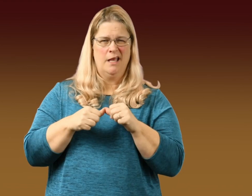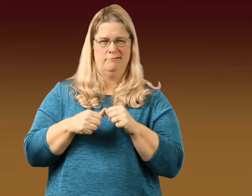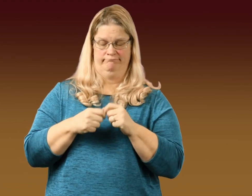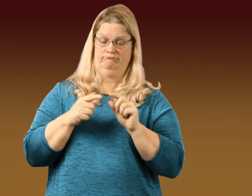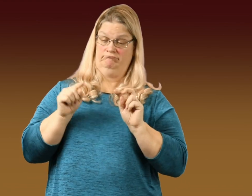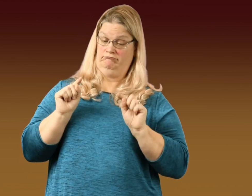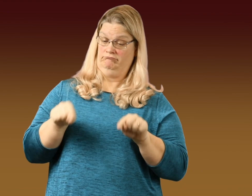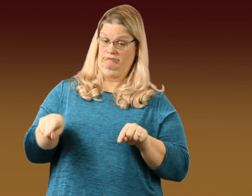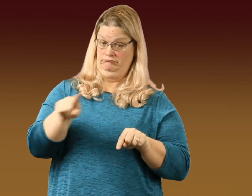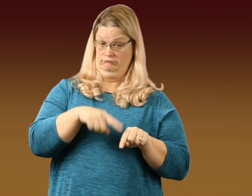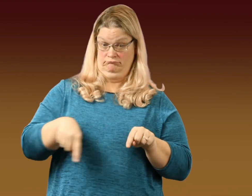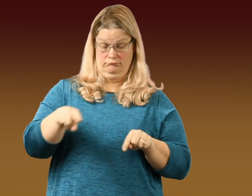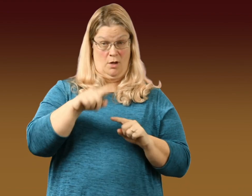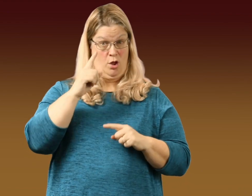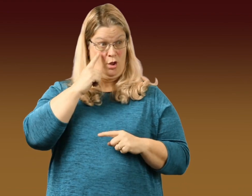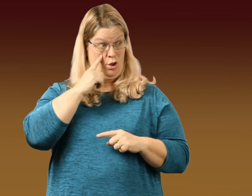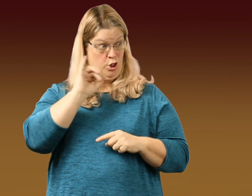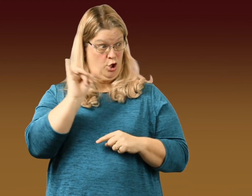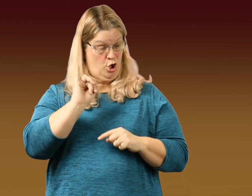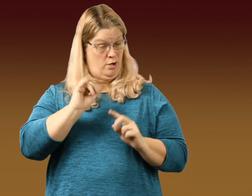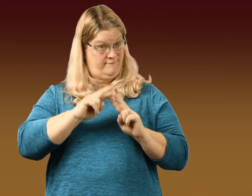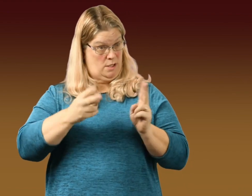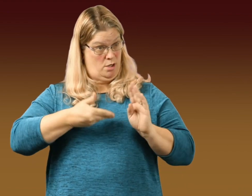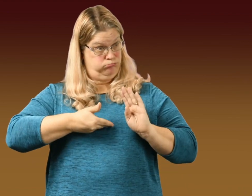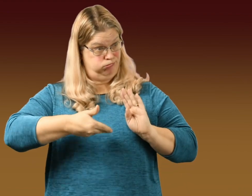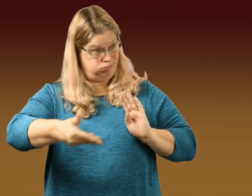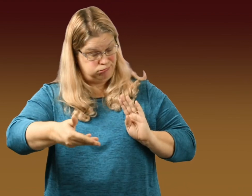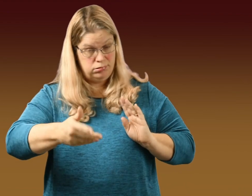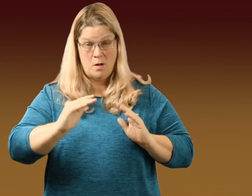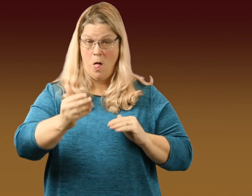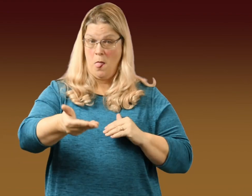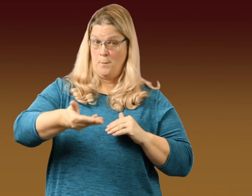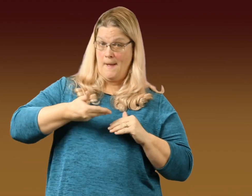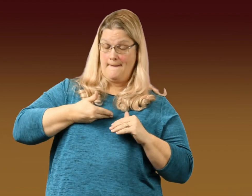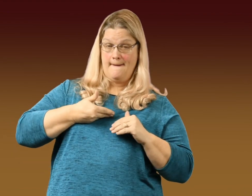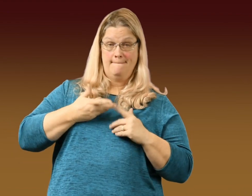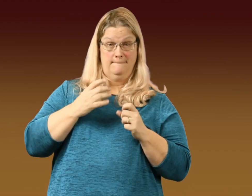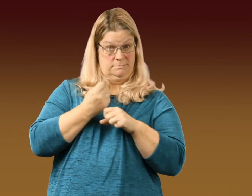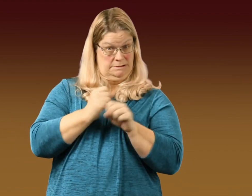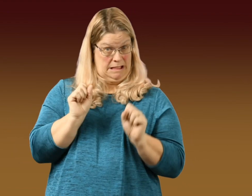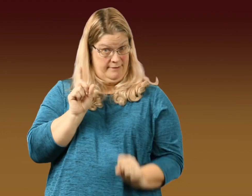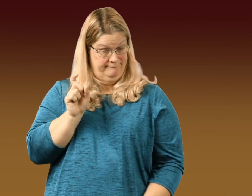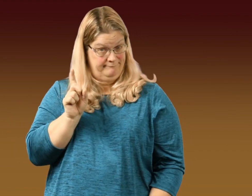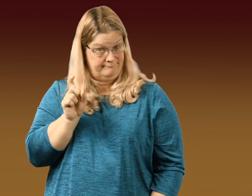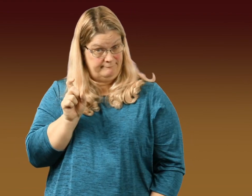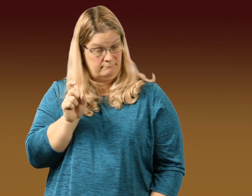office, or other area in which you are. Does it look inviting and welcoming?